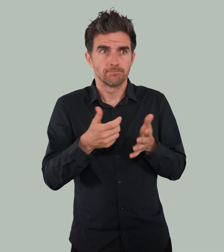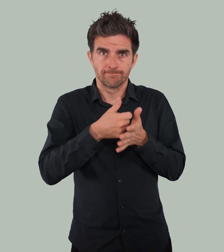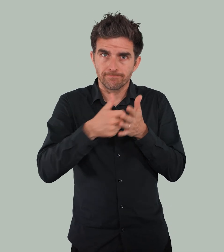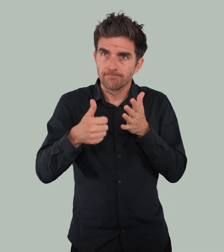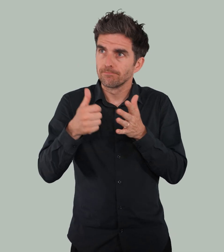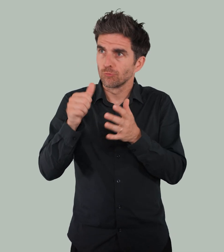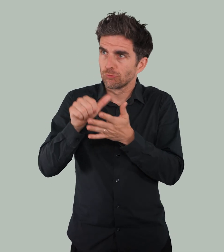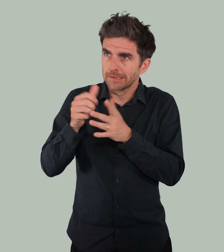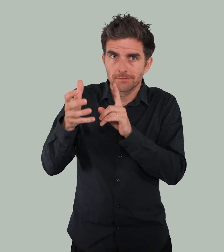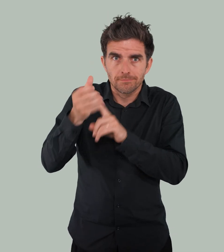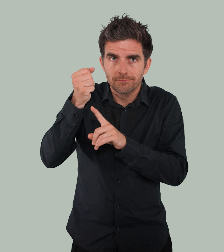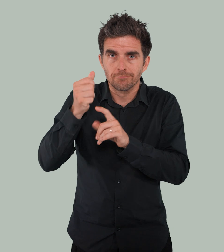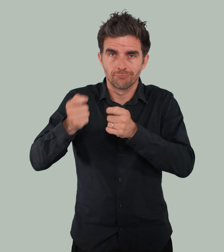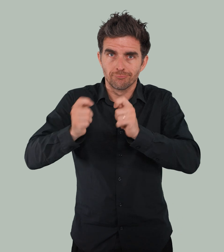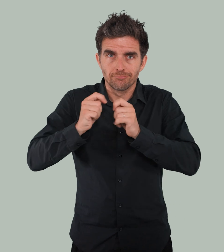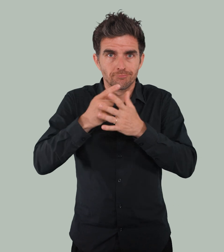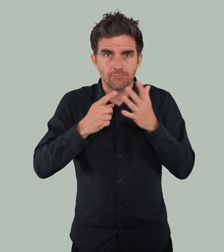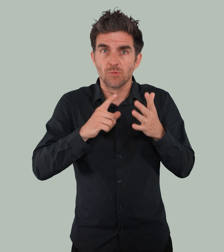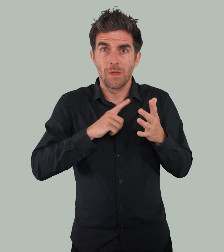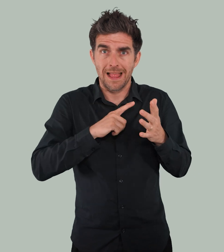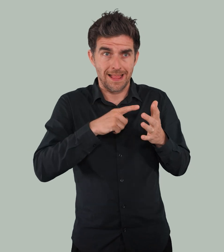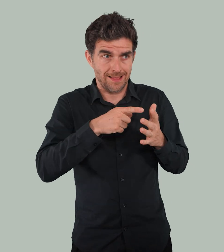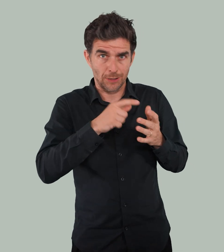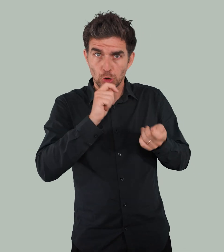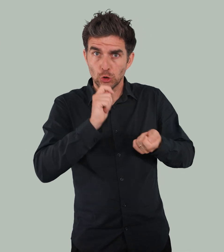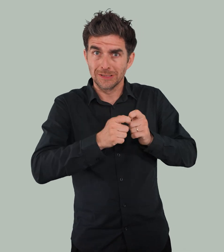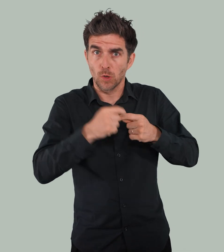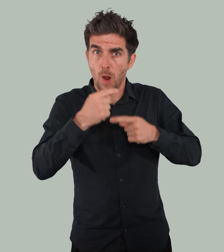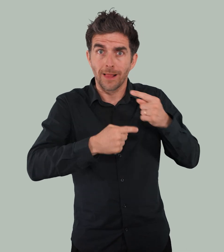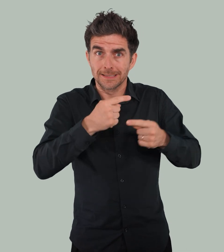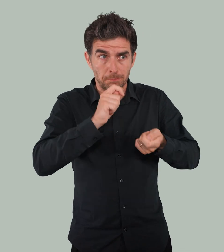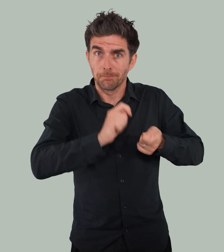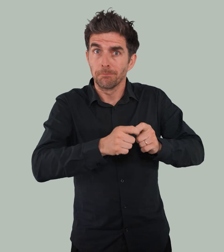consistent outcomes where their condition changes over time.